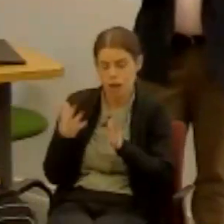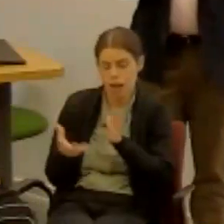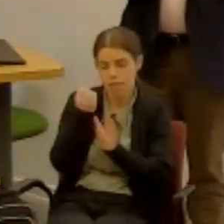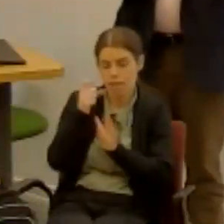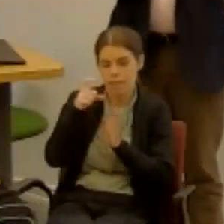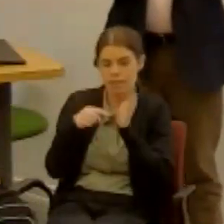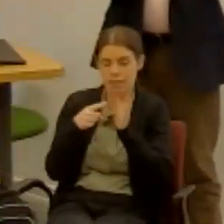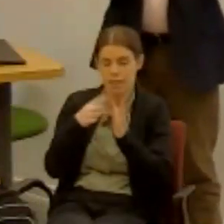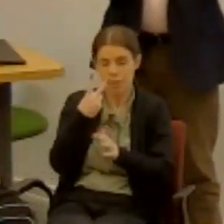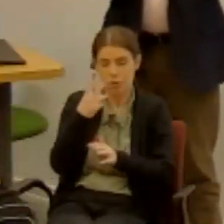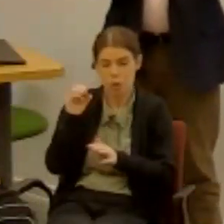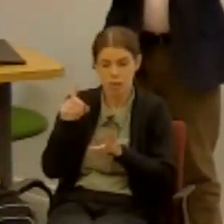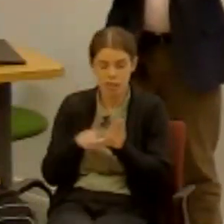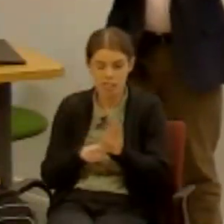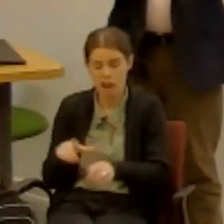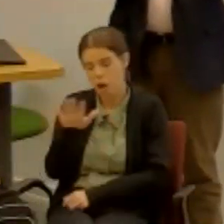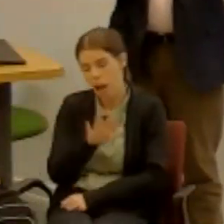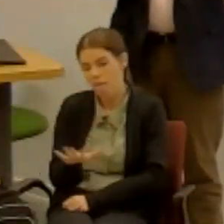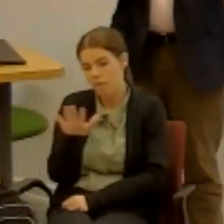probably 20 years was, on average.